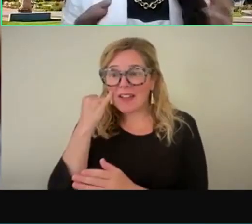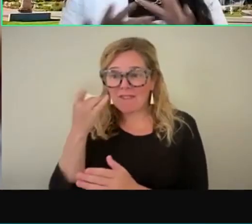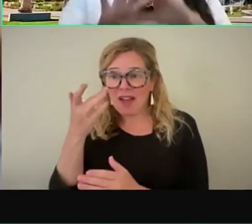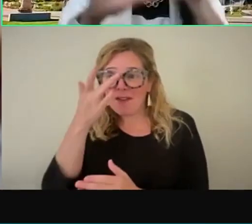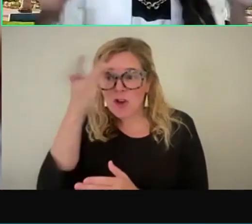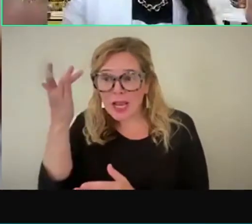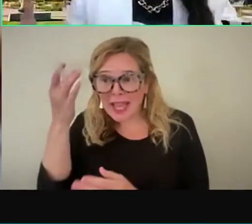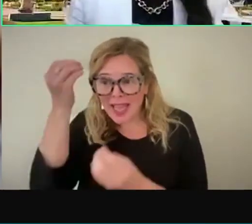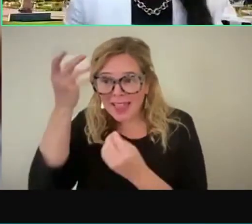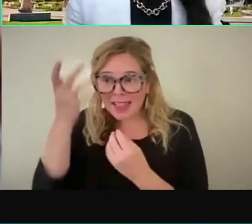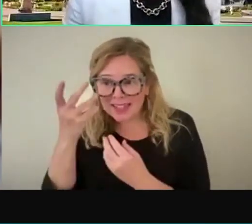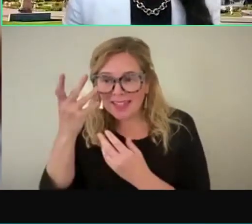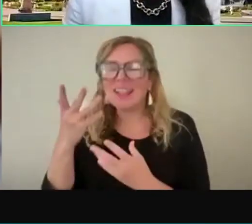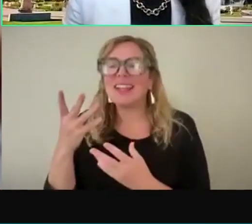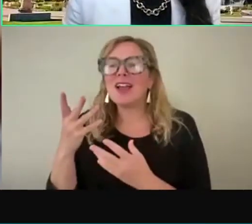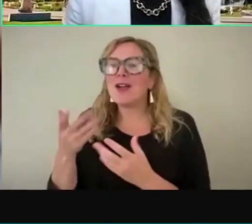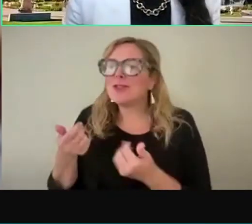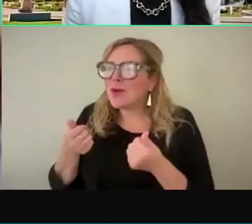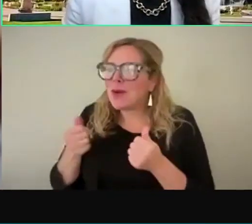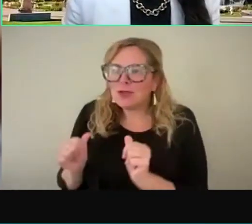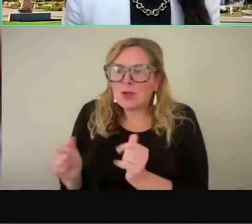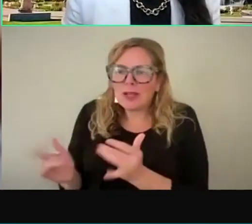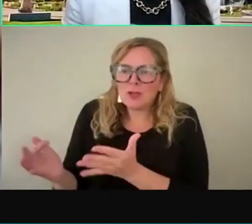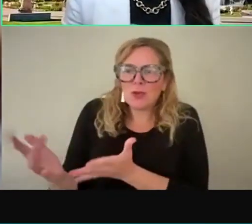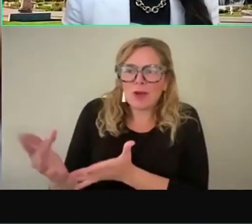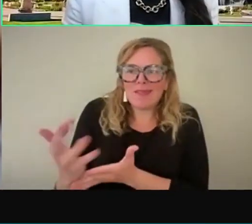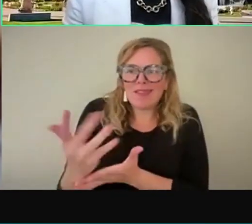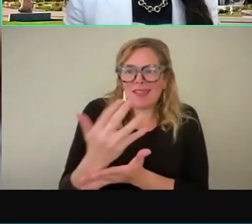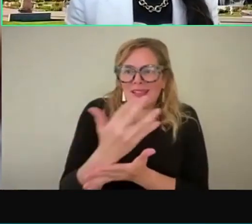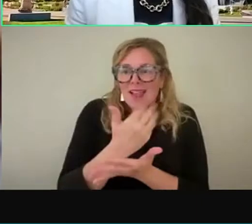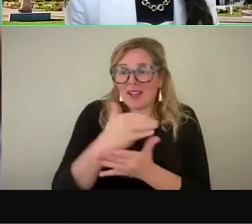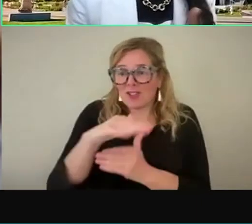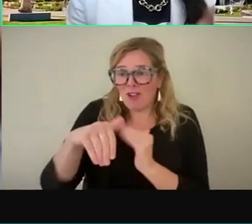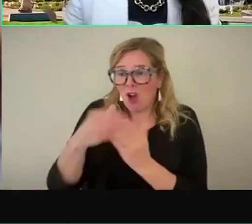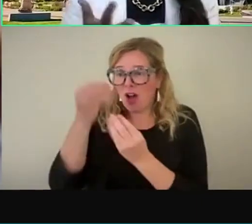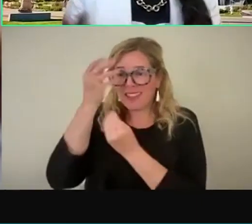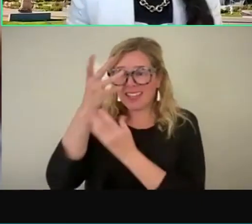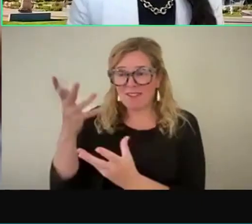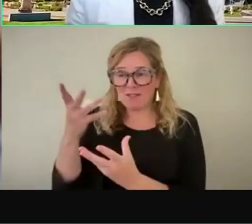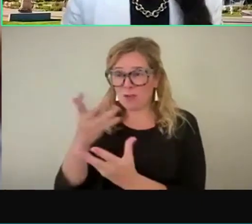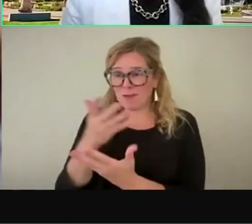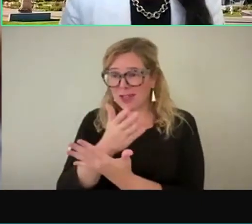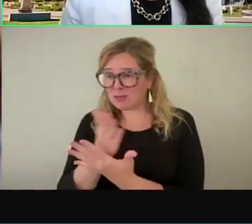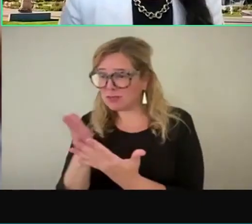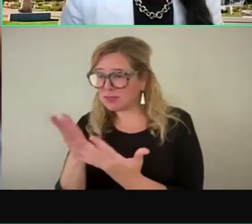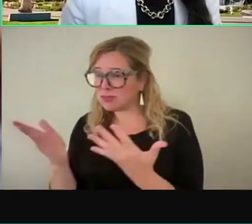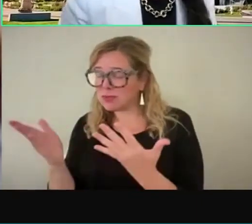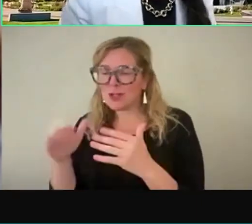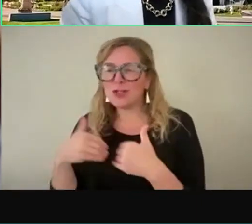trying to collect all the information here so that we can have as much data as we can.